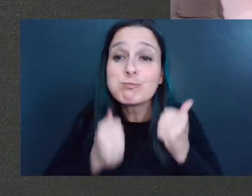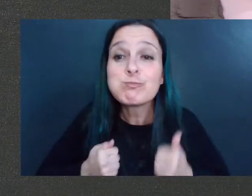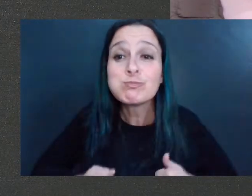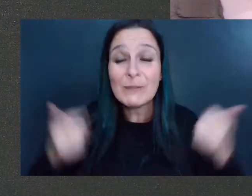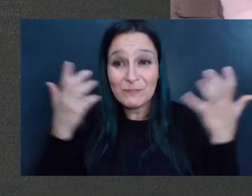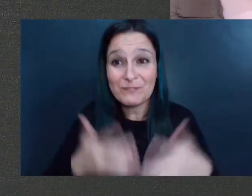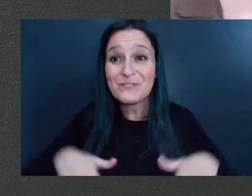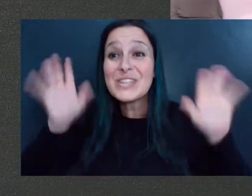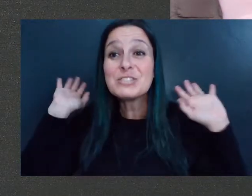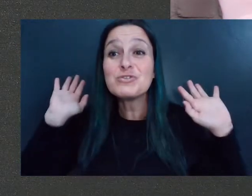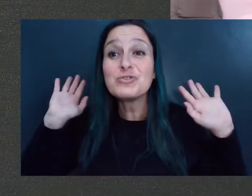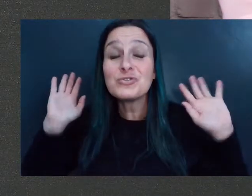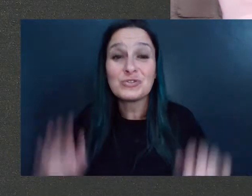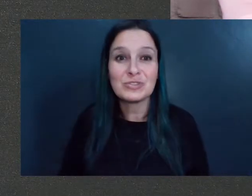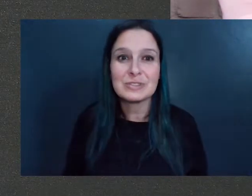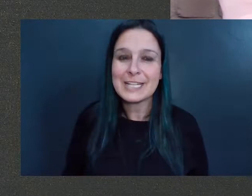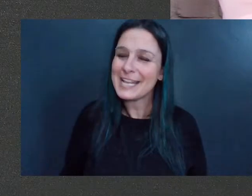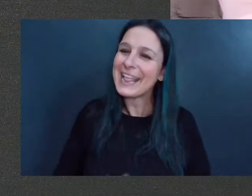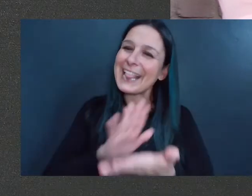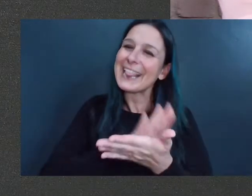Oh, he looks like he's all cleaned up.